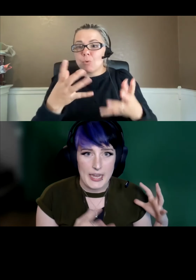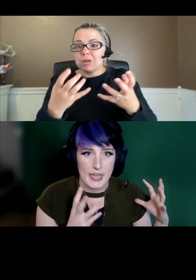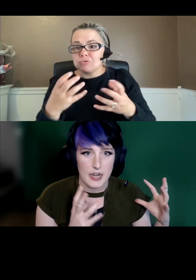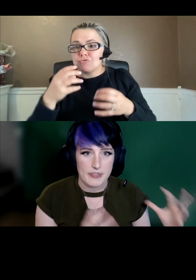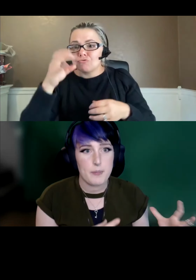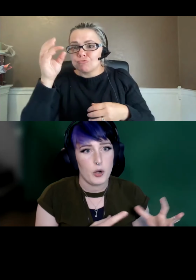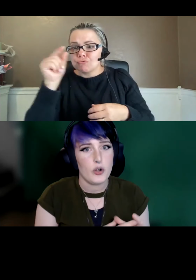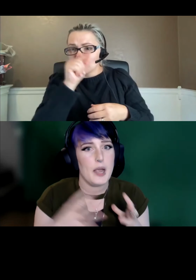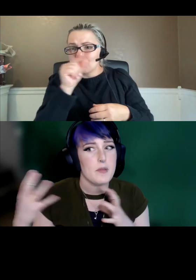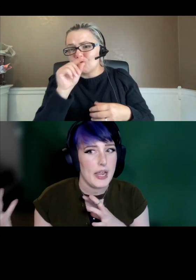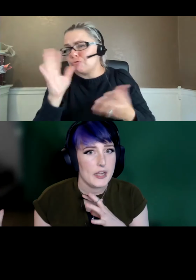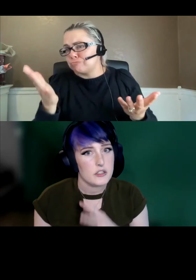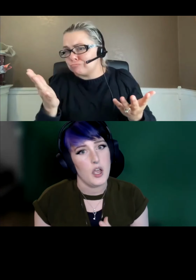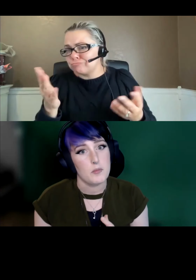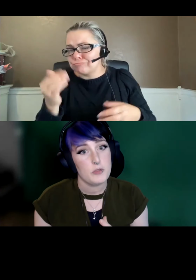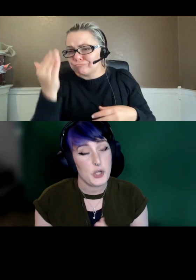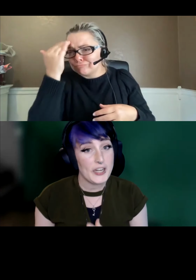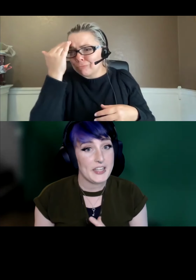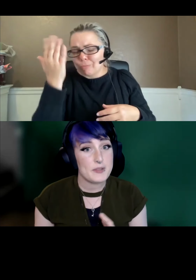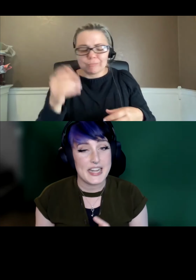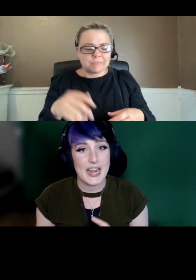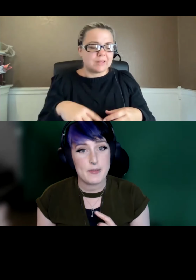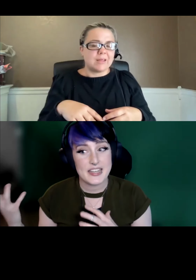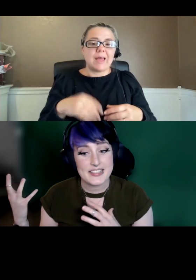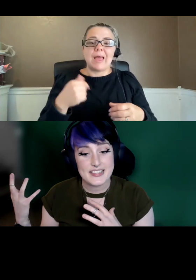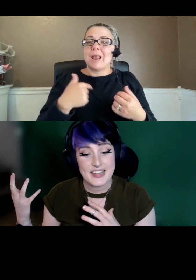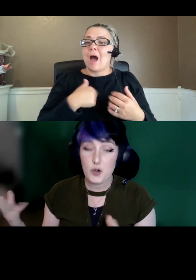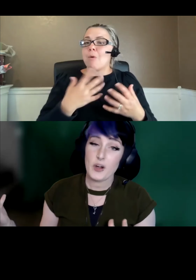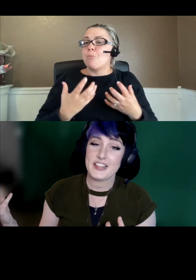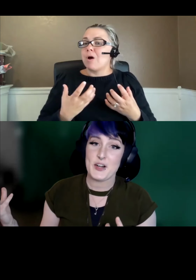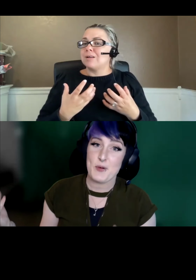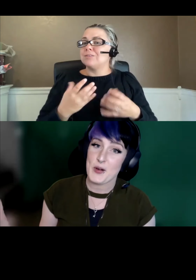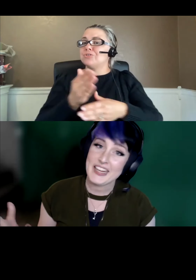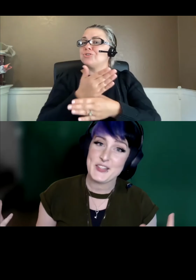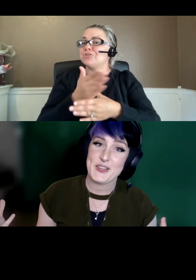I had at that program and sharing them today because I don't work there anymore and I could